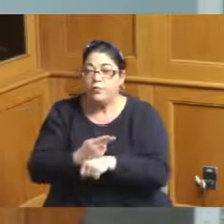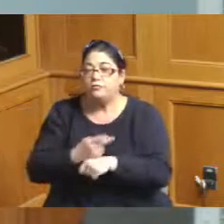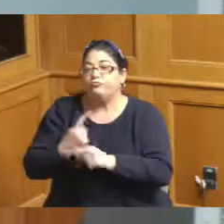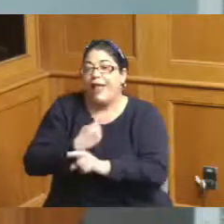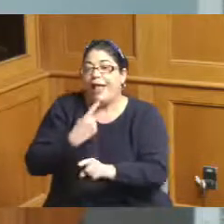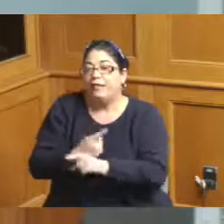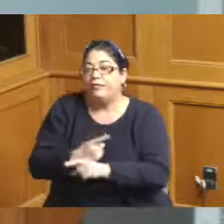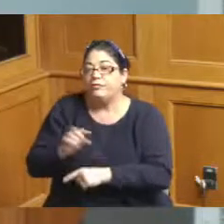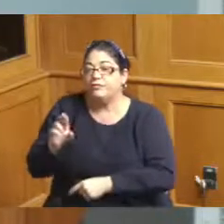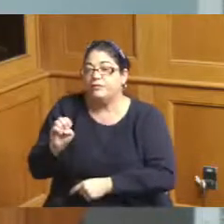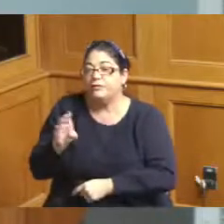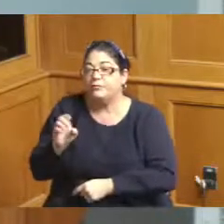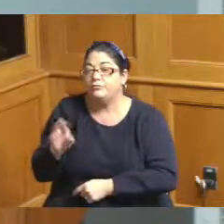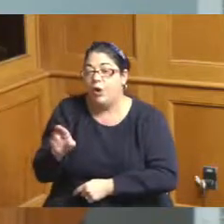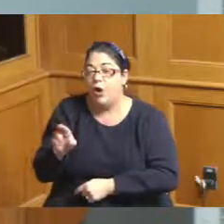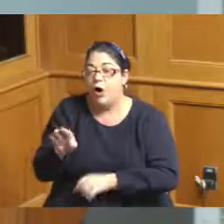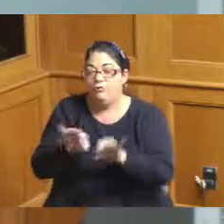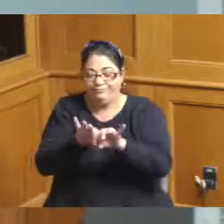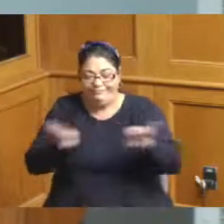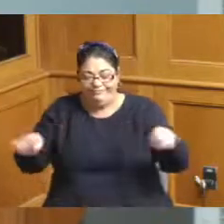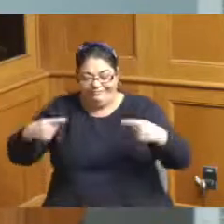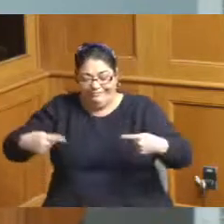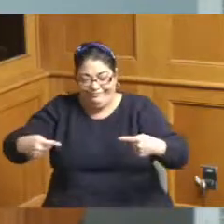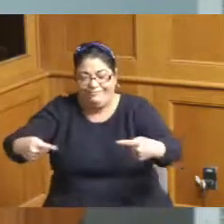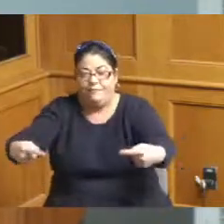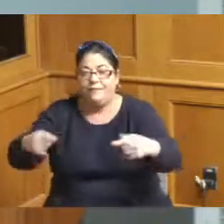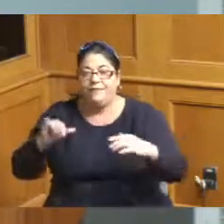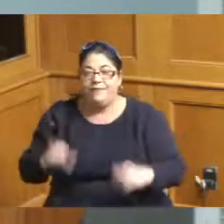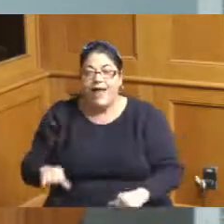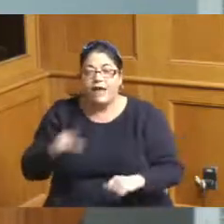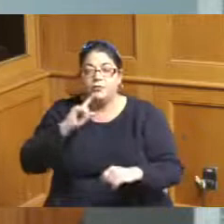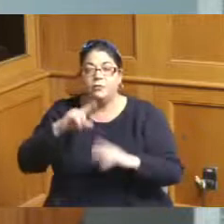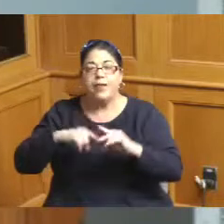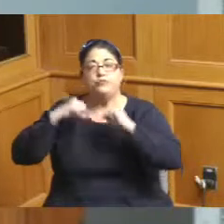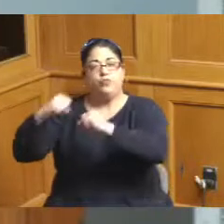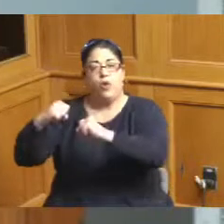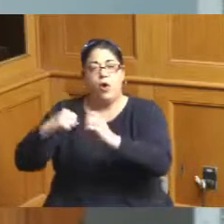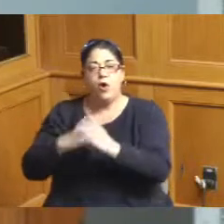and this additive in the concrete will help stop that that seepage if you will